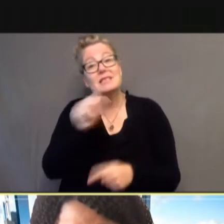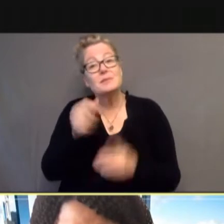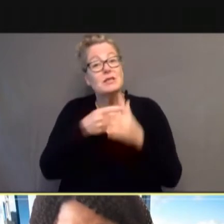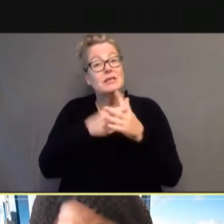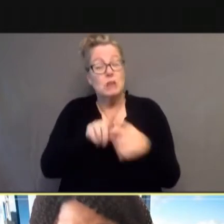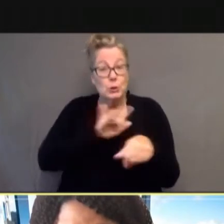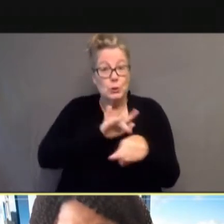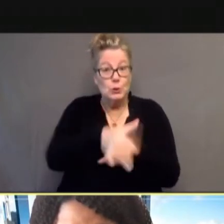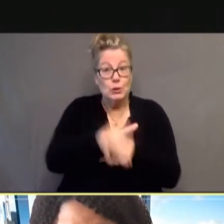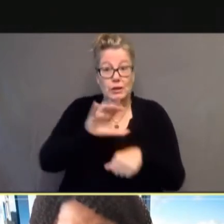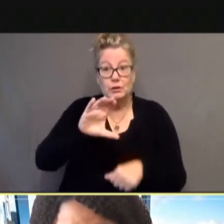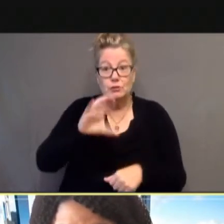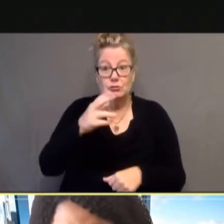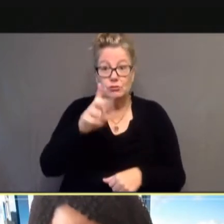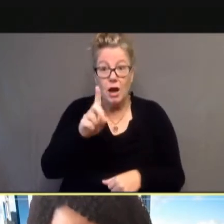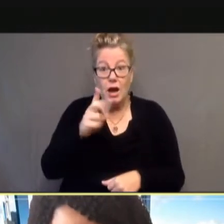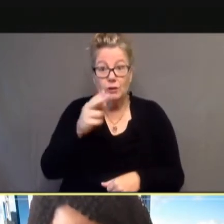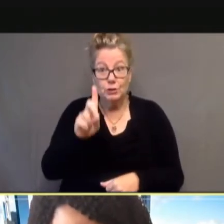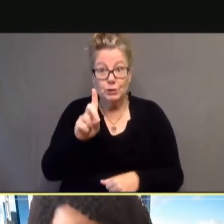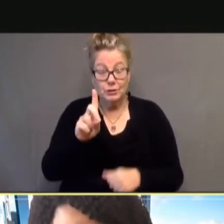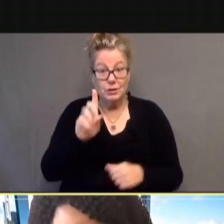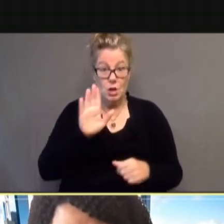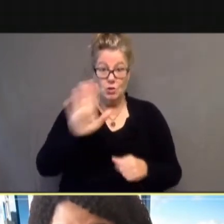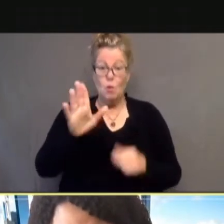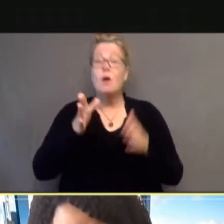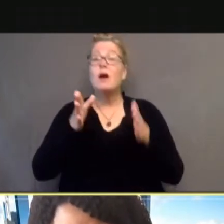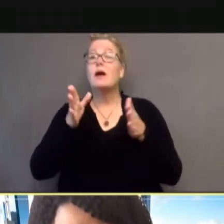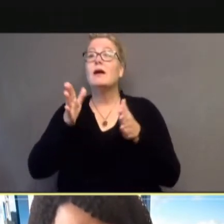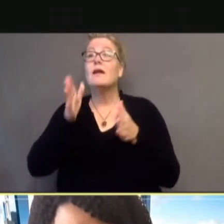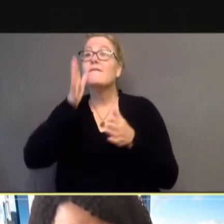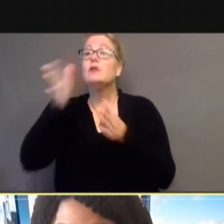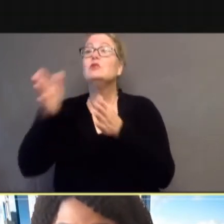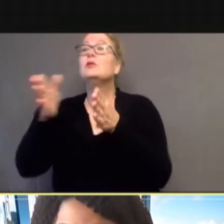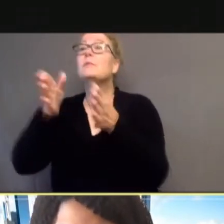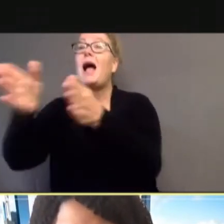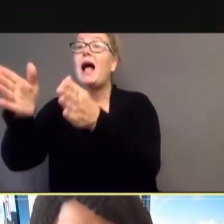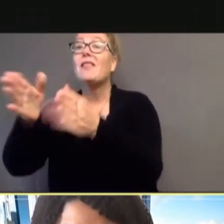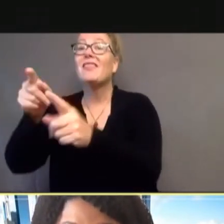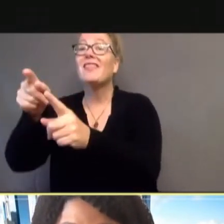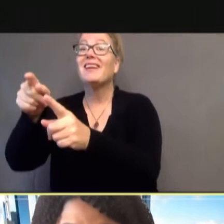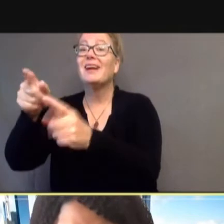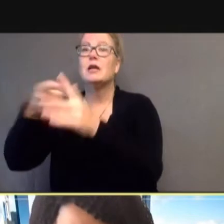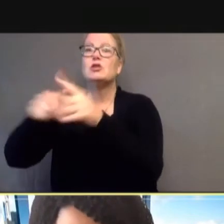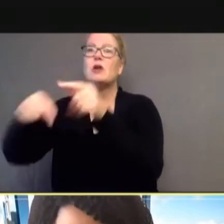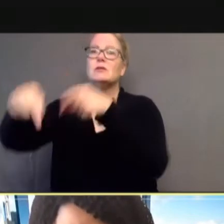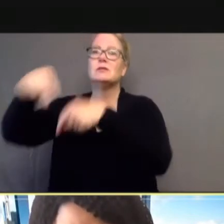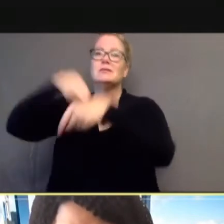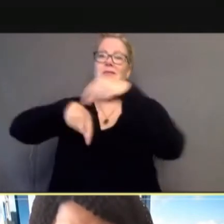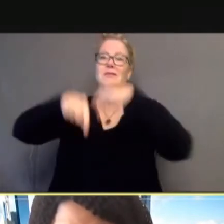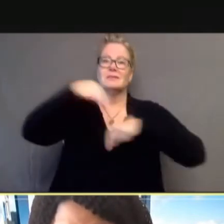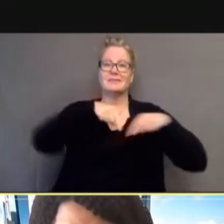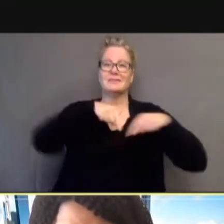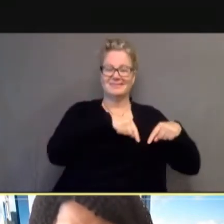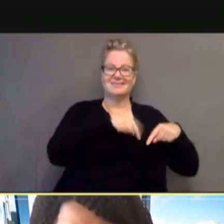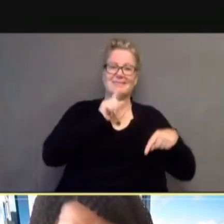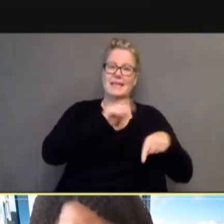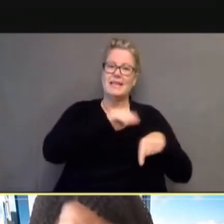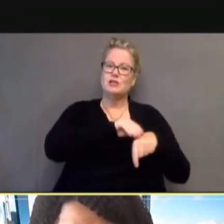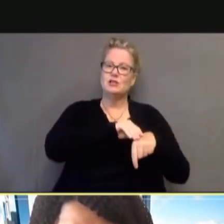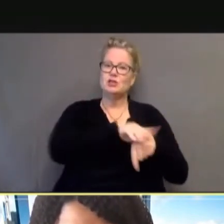your path to medical school unfortunately is often shaped by your experiences early